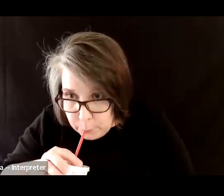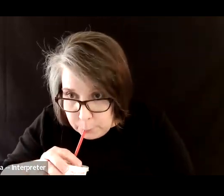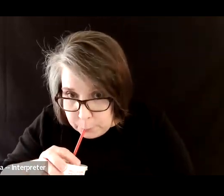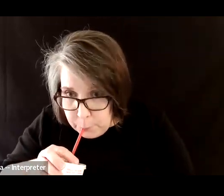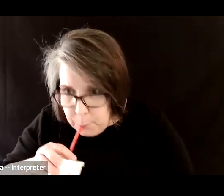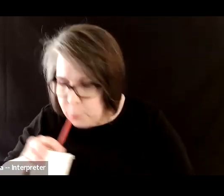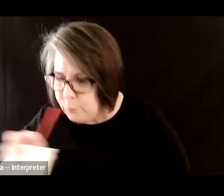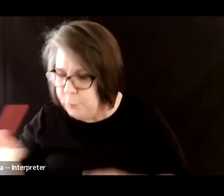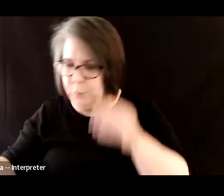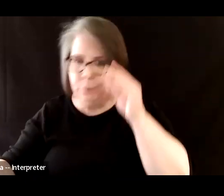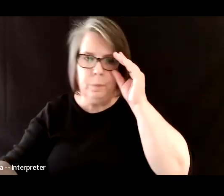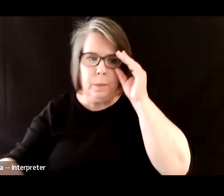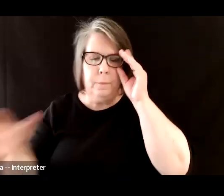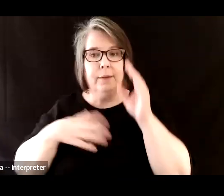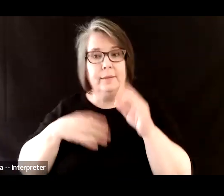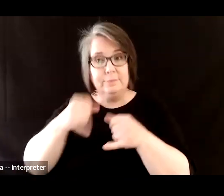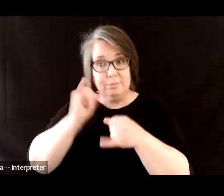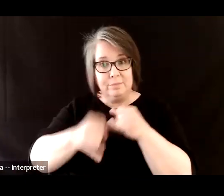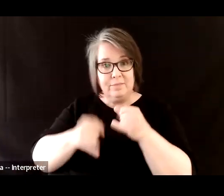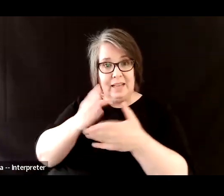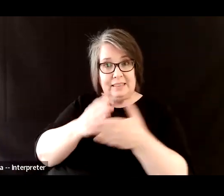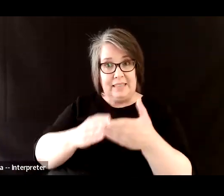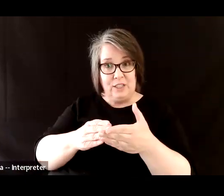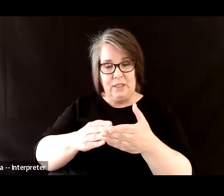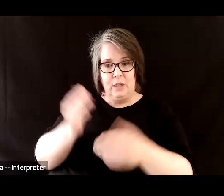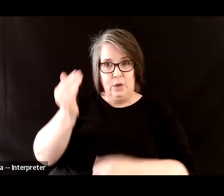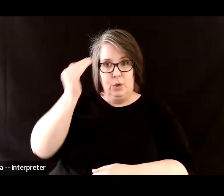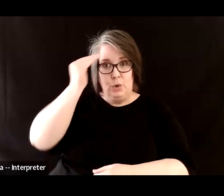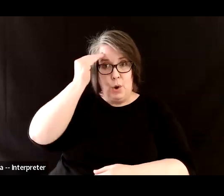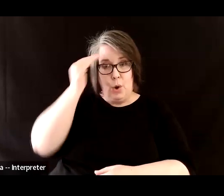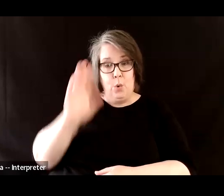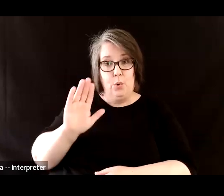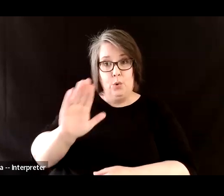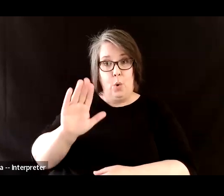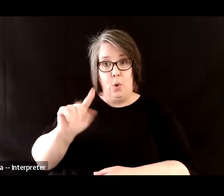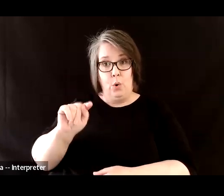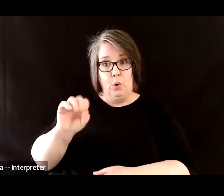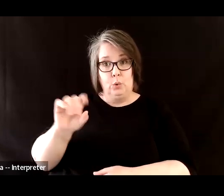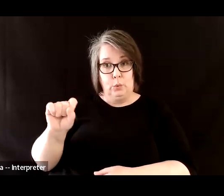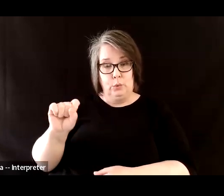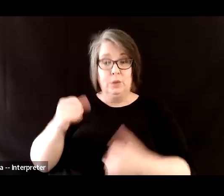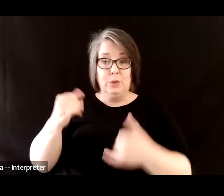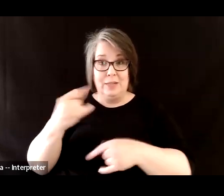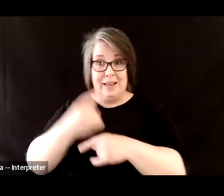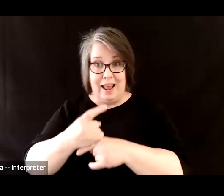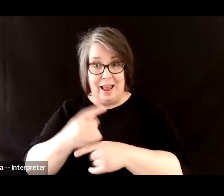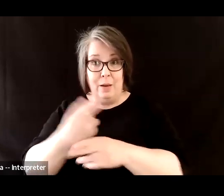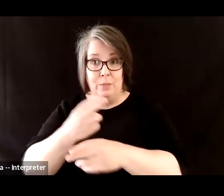have here is know your tools. So we are using zoom today. So I've used zoom for a lot of the examples that I have talked